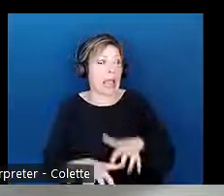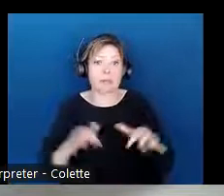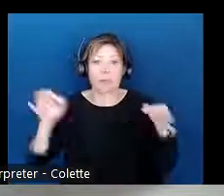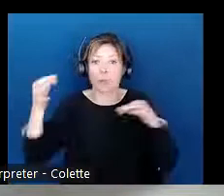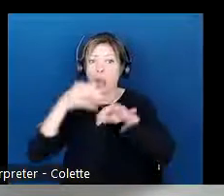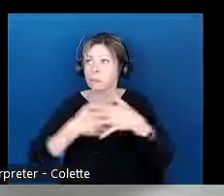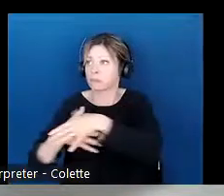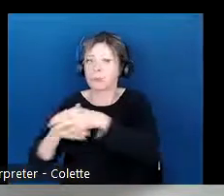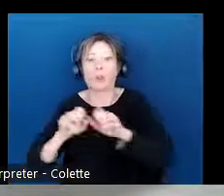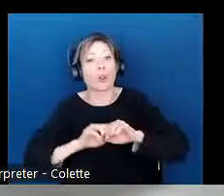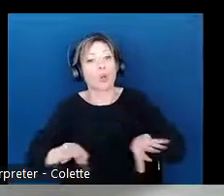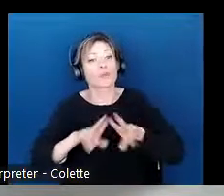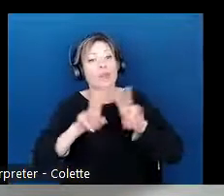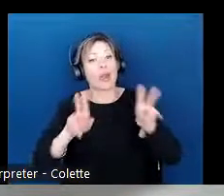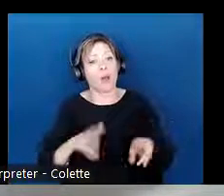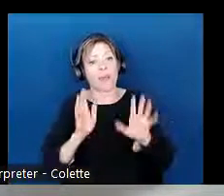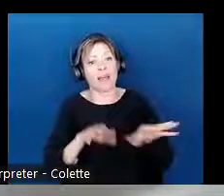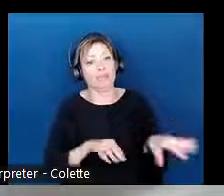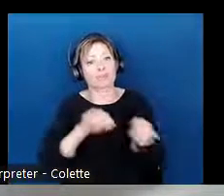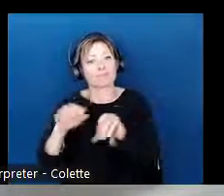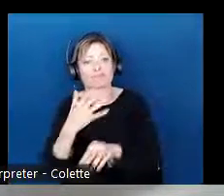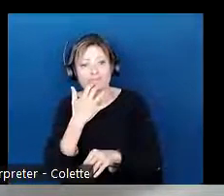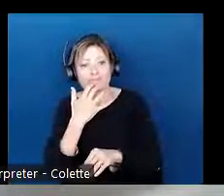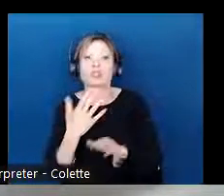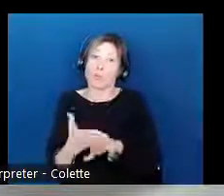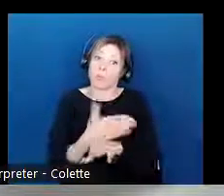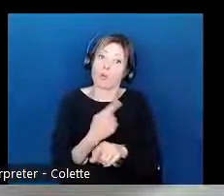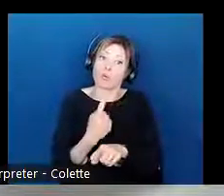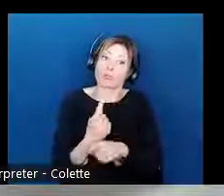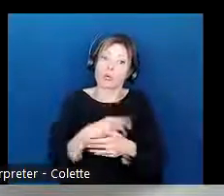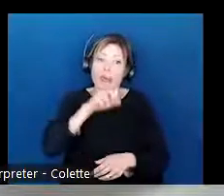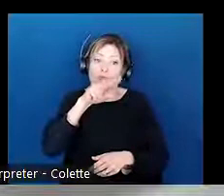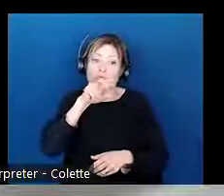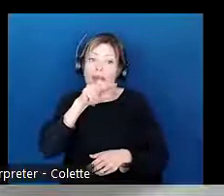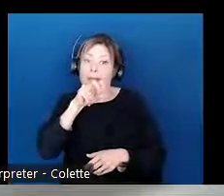um such as the reptiles we were talking about earlier and in in